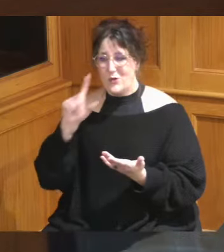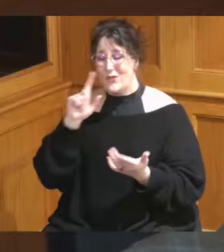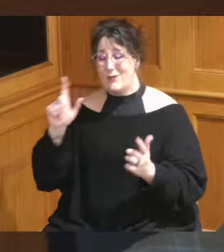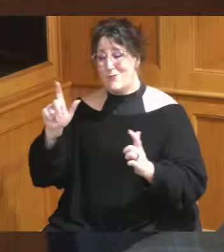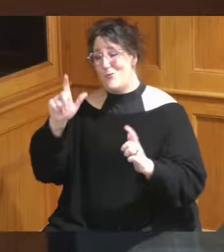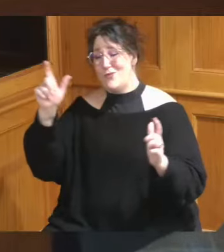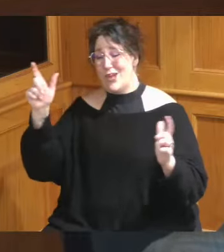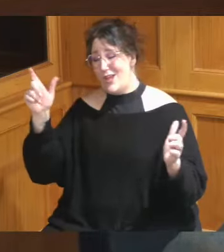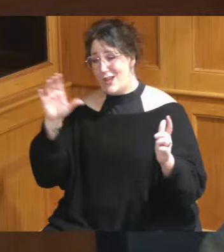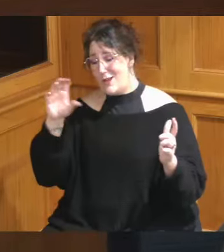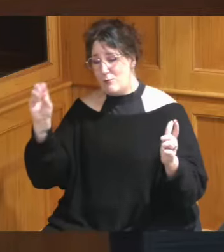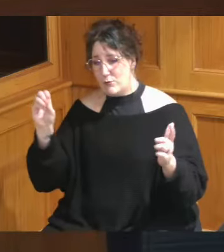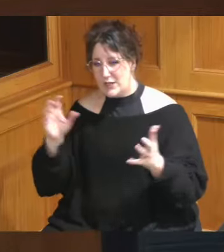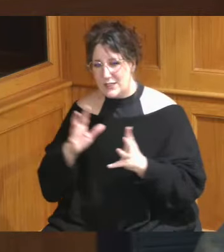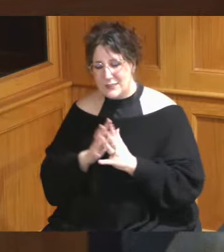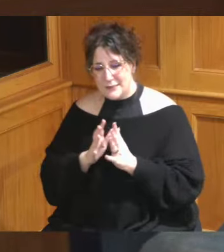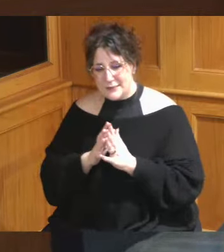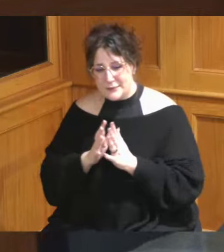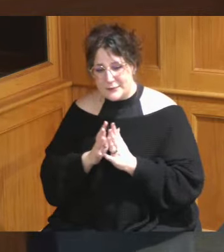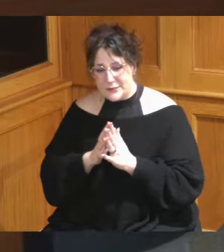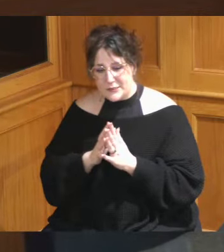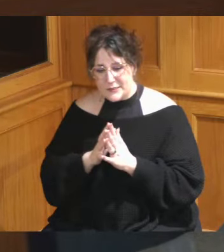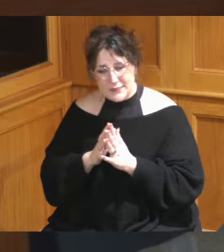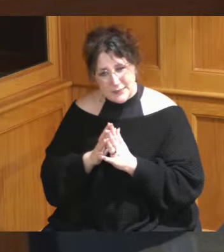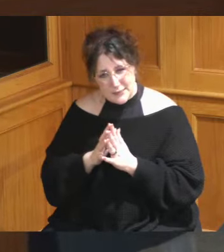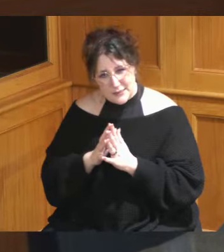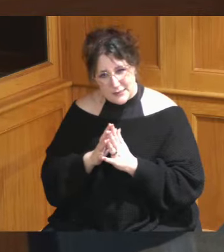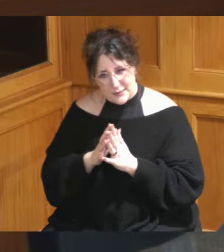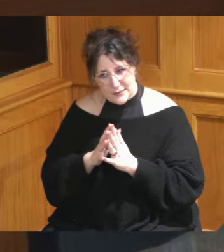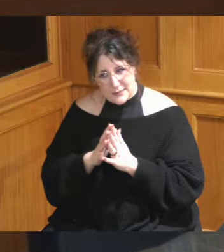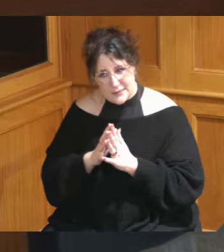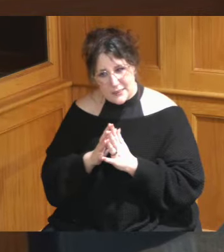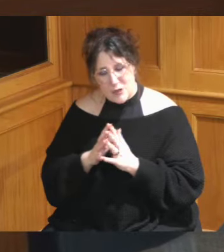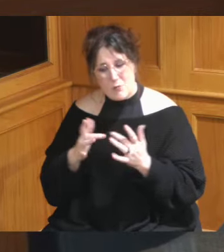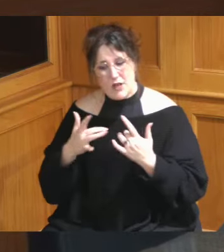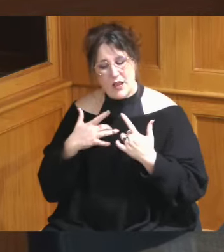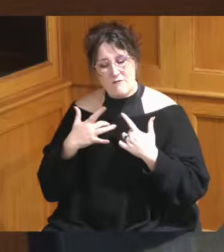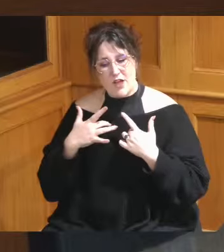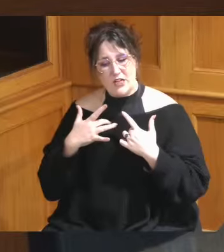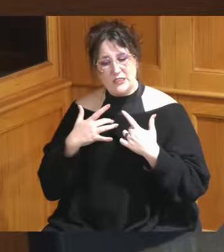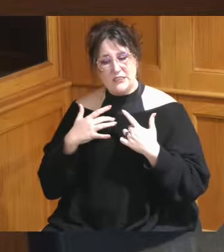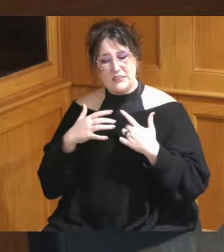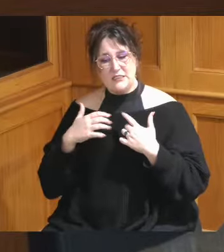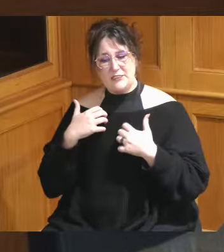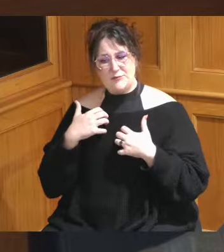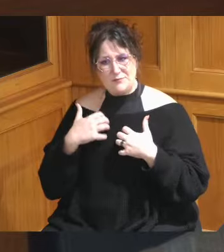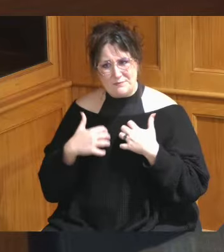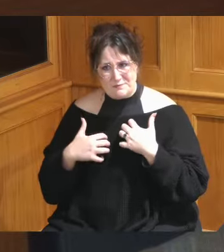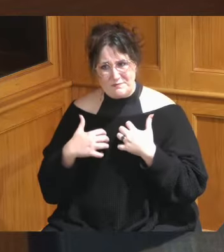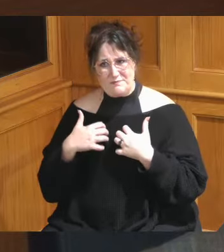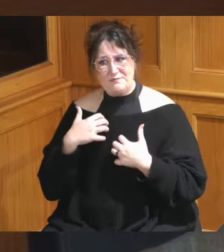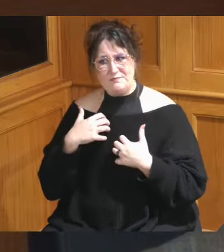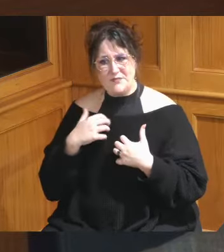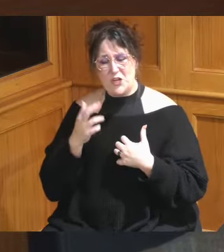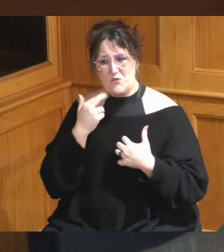company. but what startled me when they said some restaurants could be affected. So, I kind of want